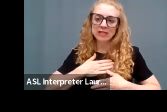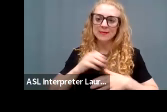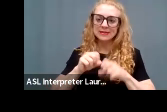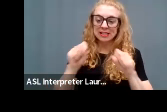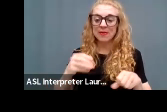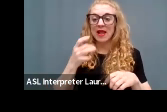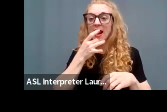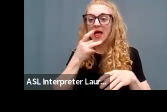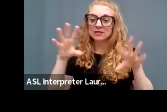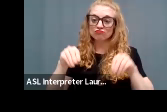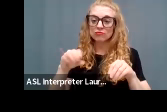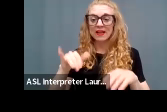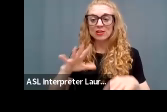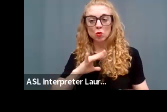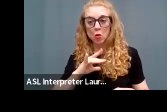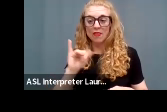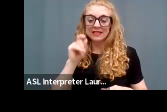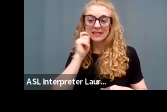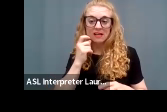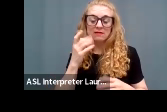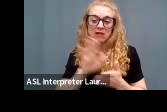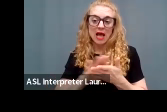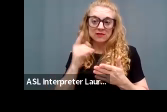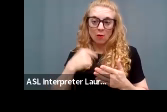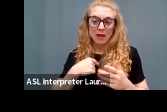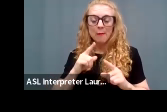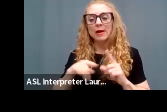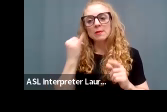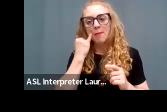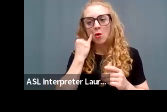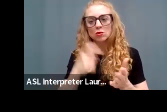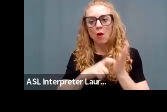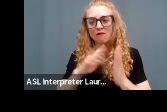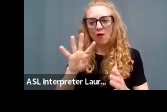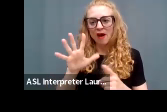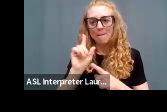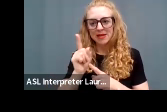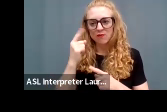cool it's neat it's it's very convenient for me but if it took me 45 minutes uh to get into